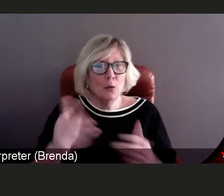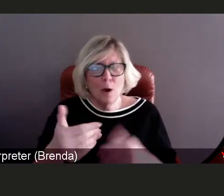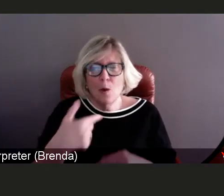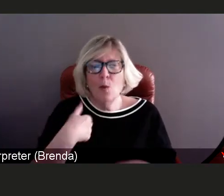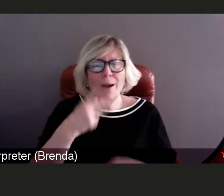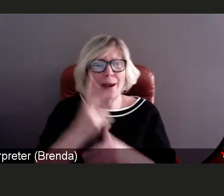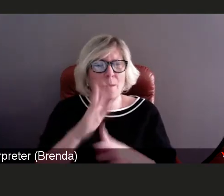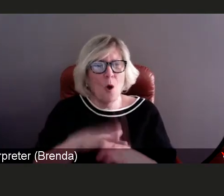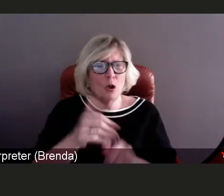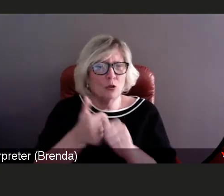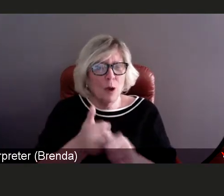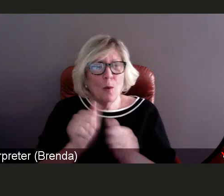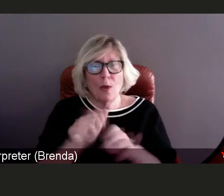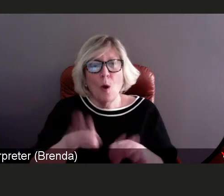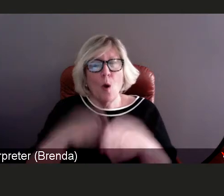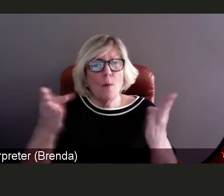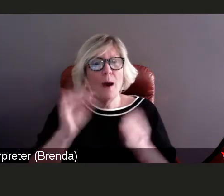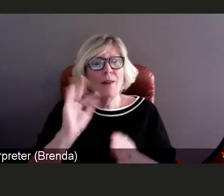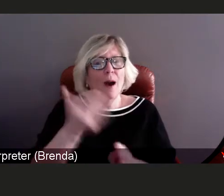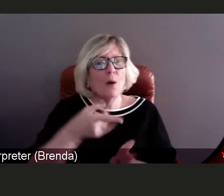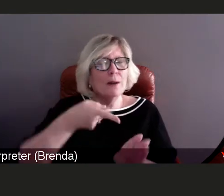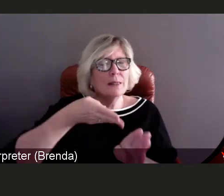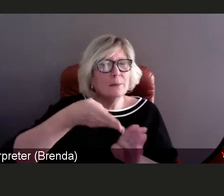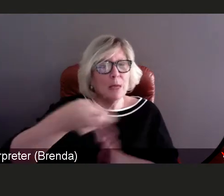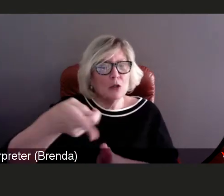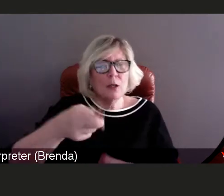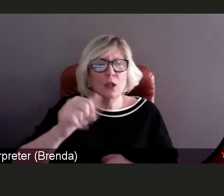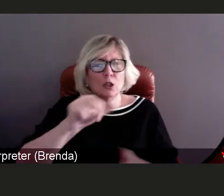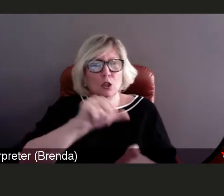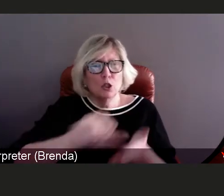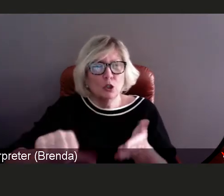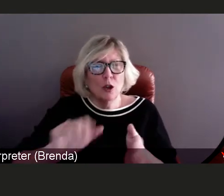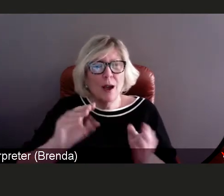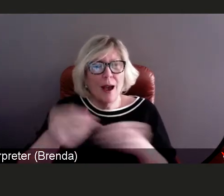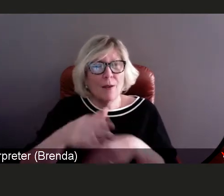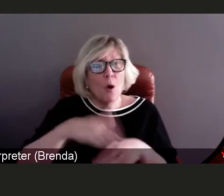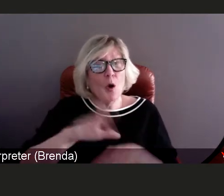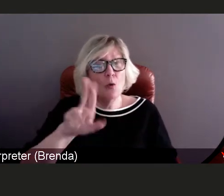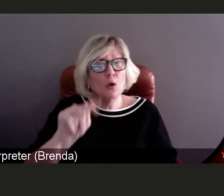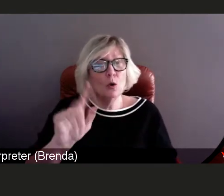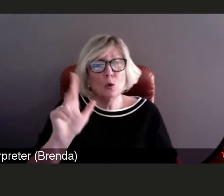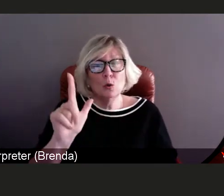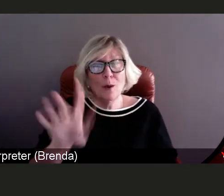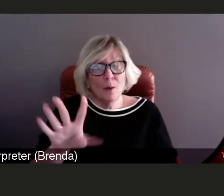of our specialty surgical hospital on route 24 and we're doing a couple other things.